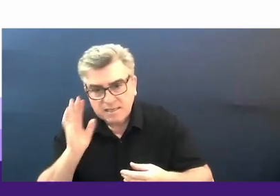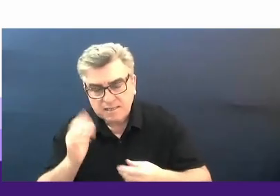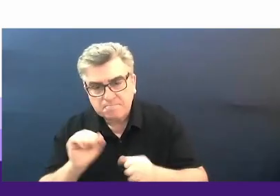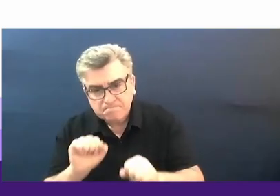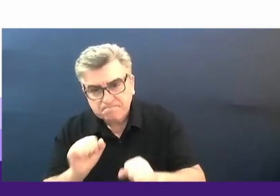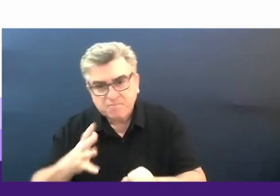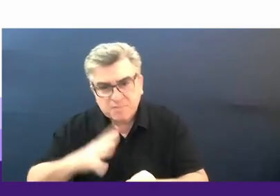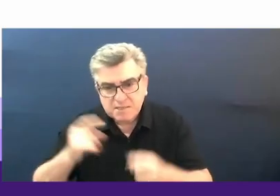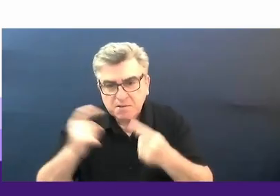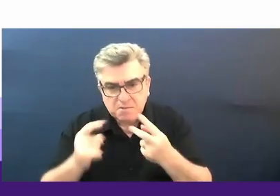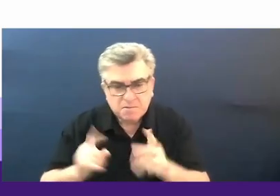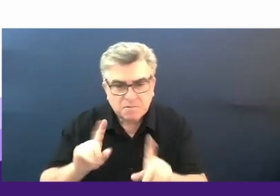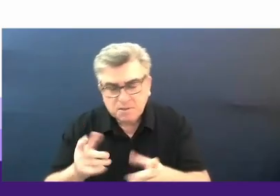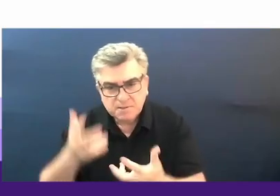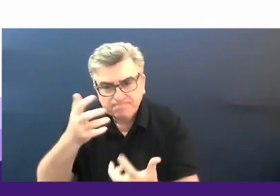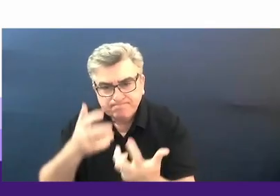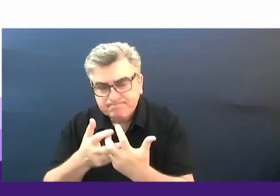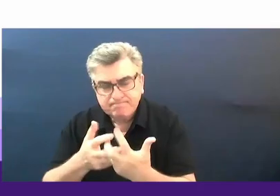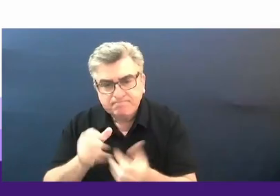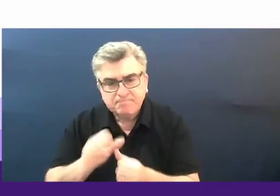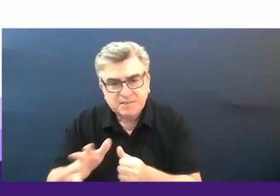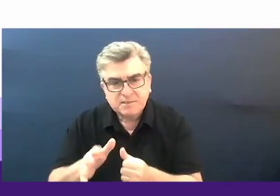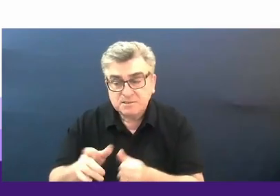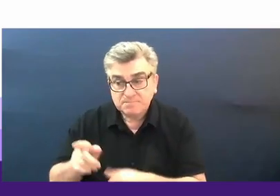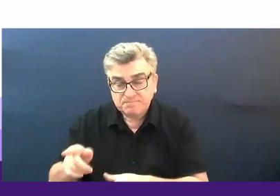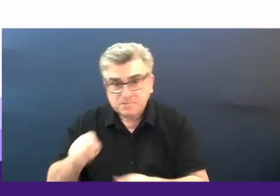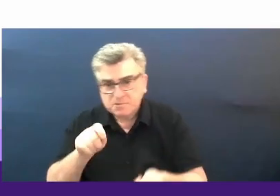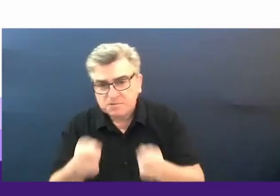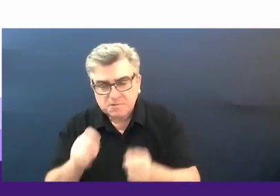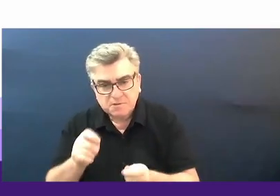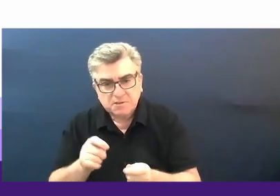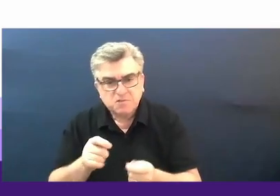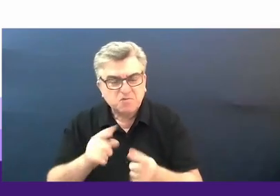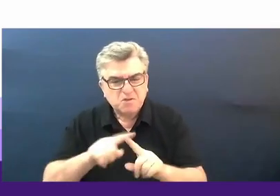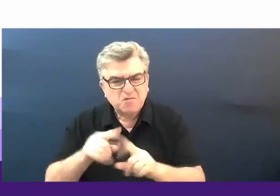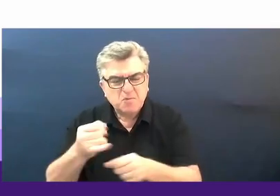tailored to a medical procedure, and how we might support some sensory adjustments